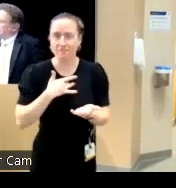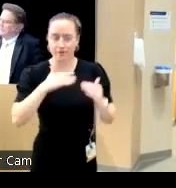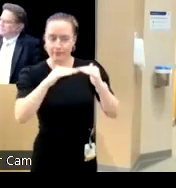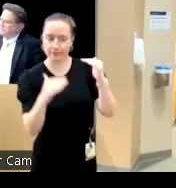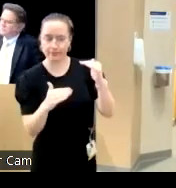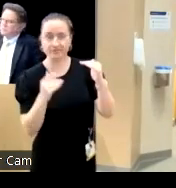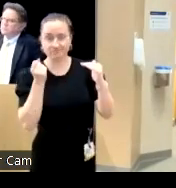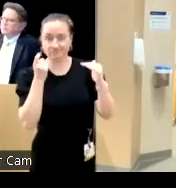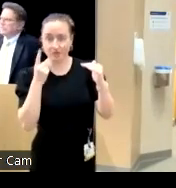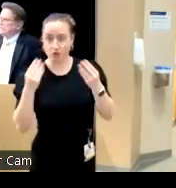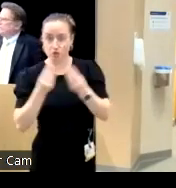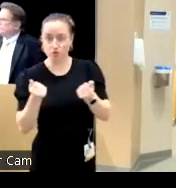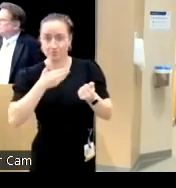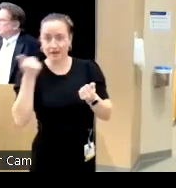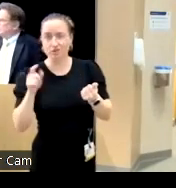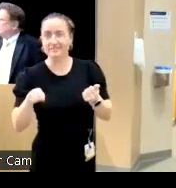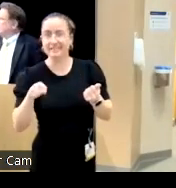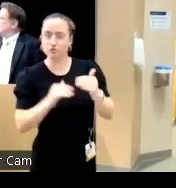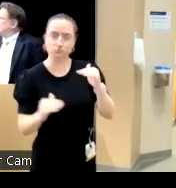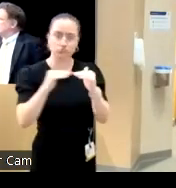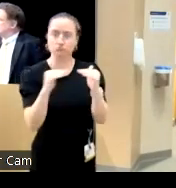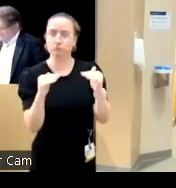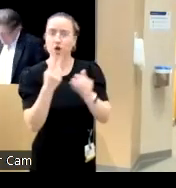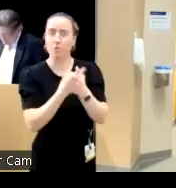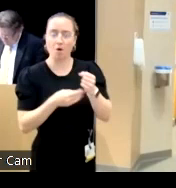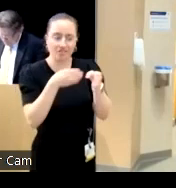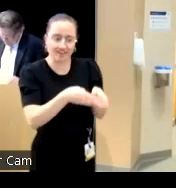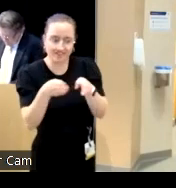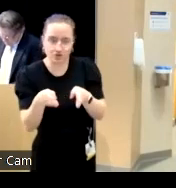need to find better Solutions both at the individual level and at the systems level